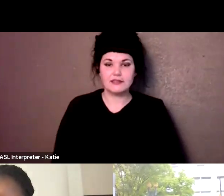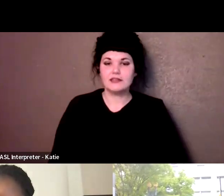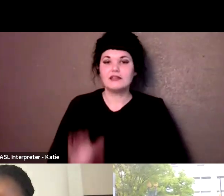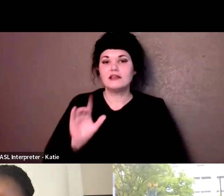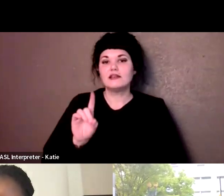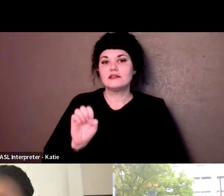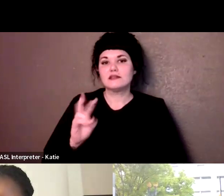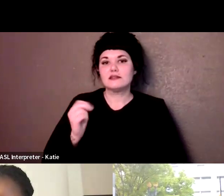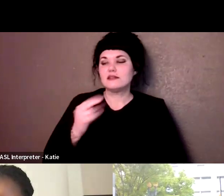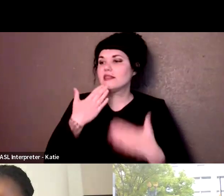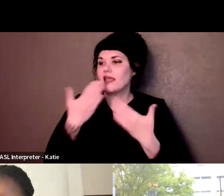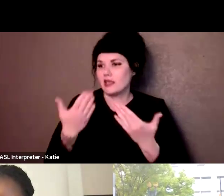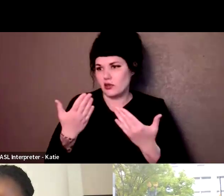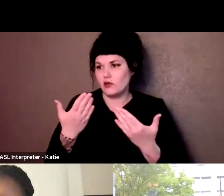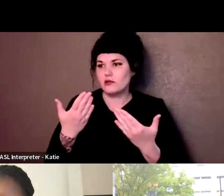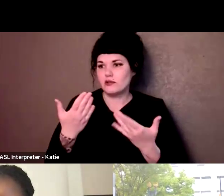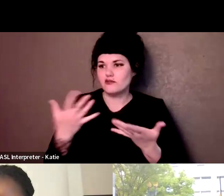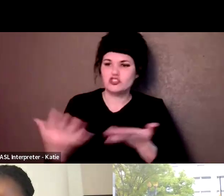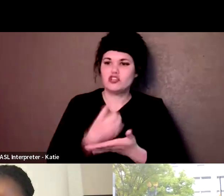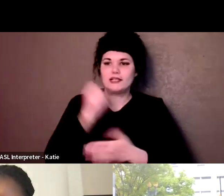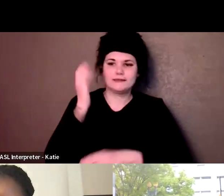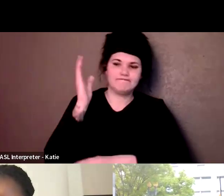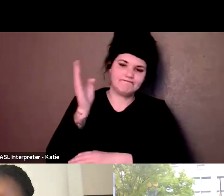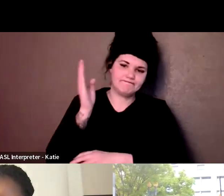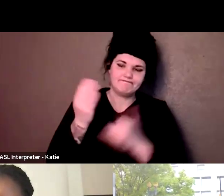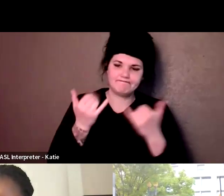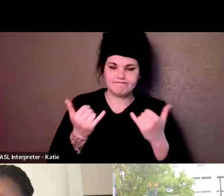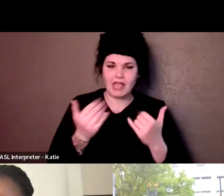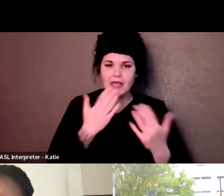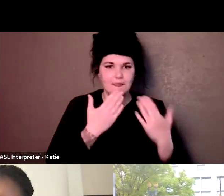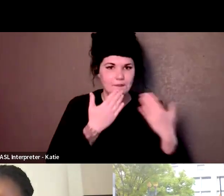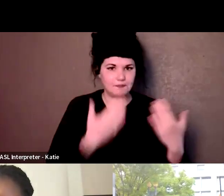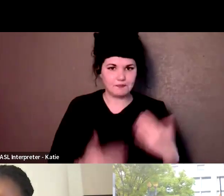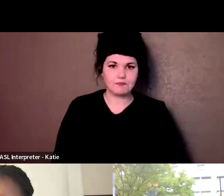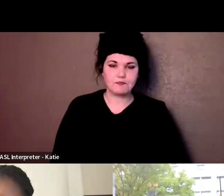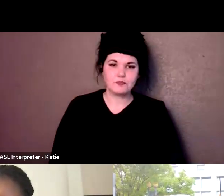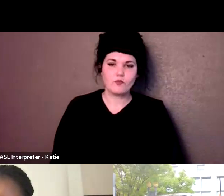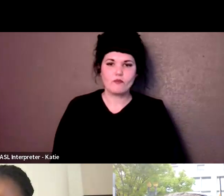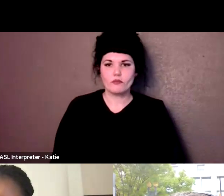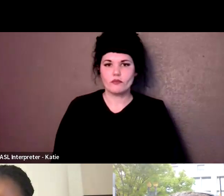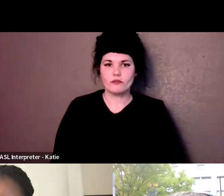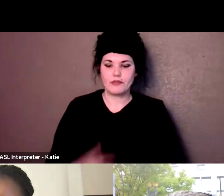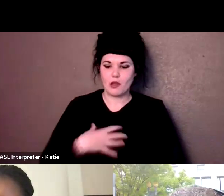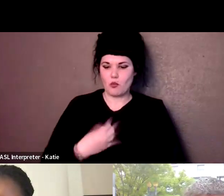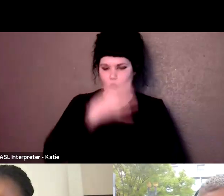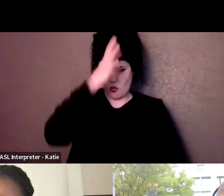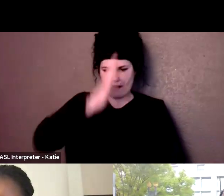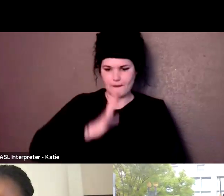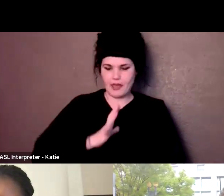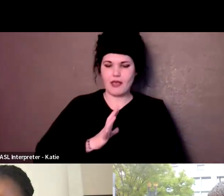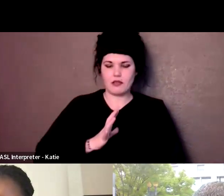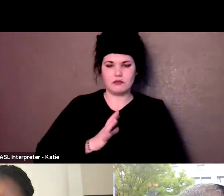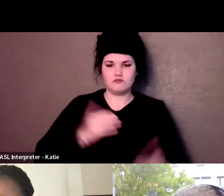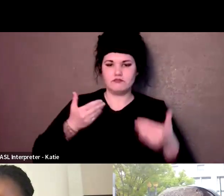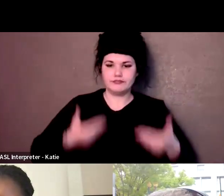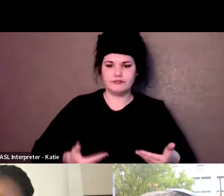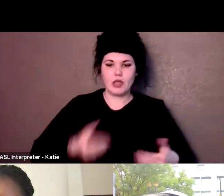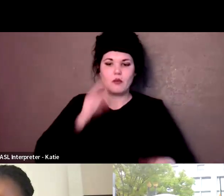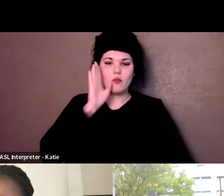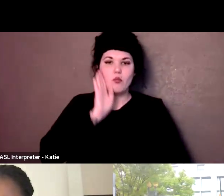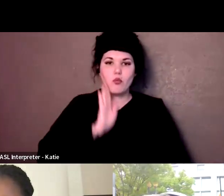the opportunity to be here and my co-presenters. I am a white male with brown graying hair, not